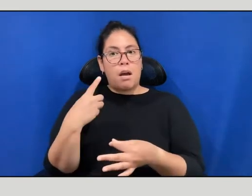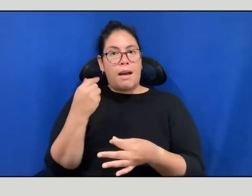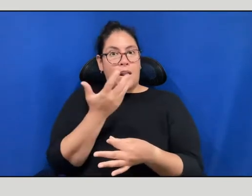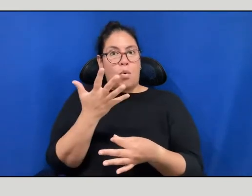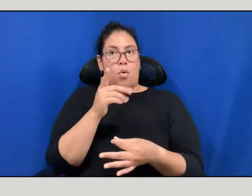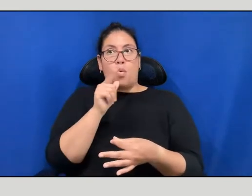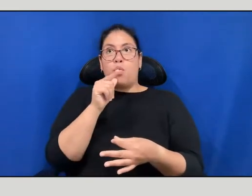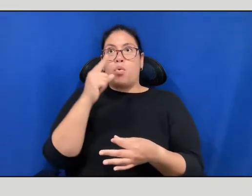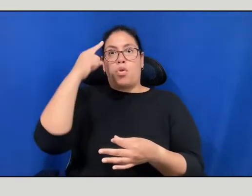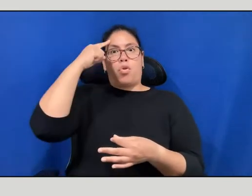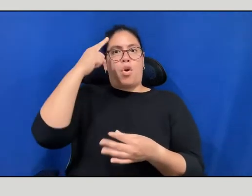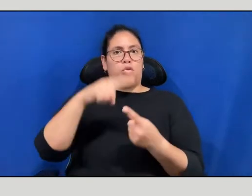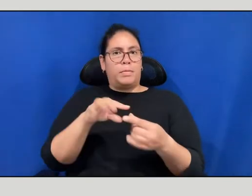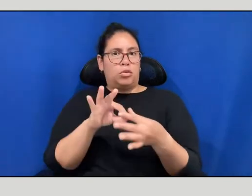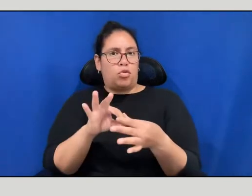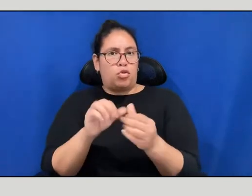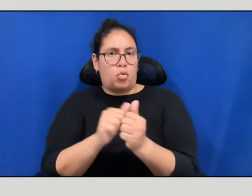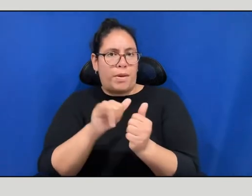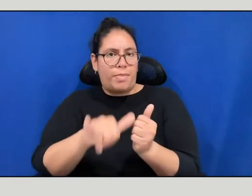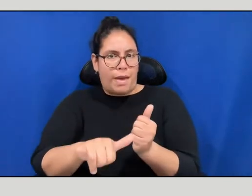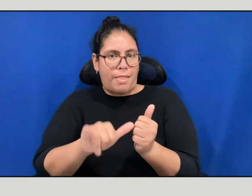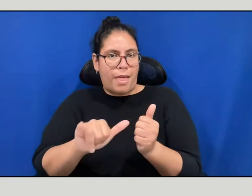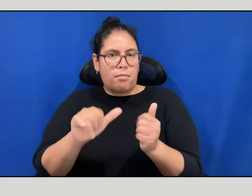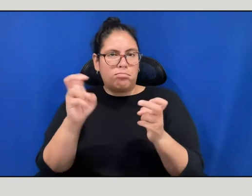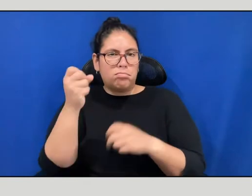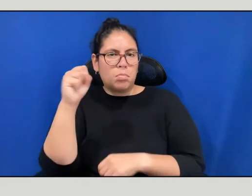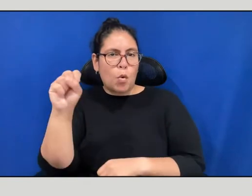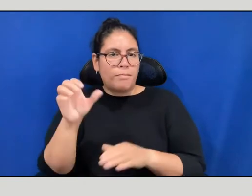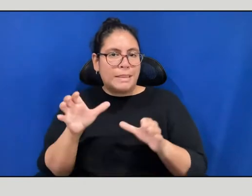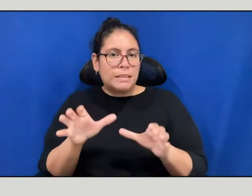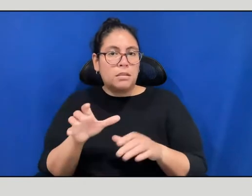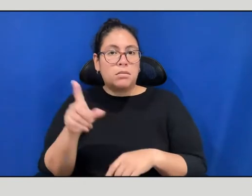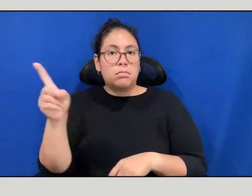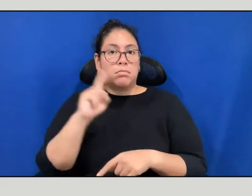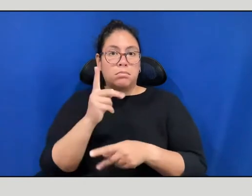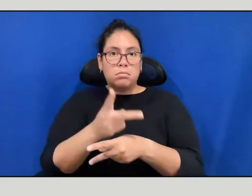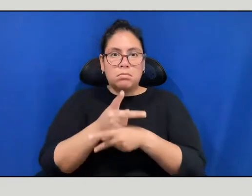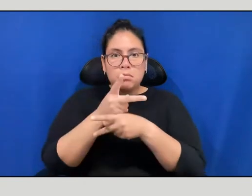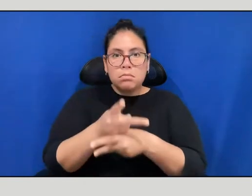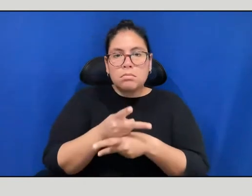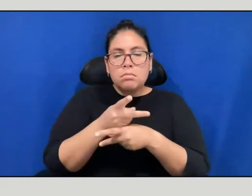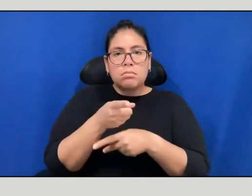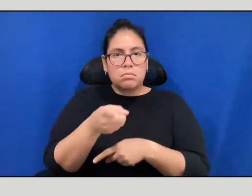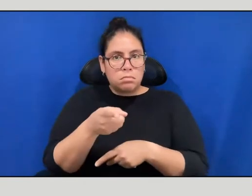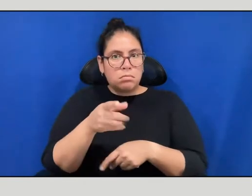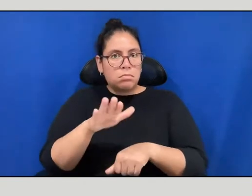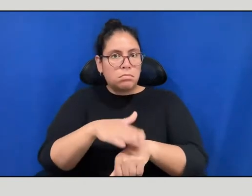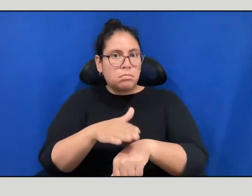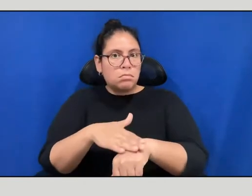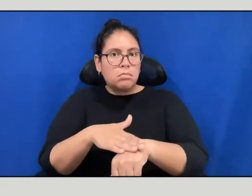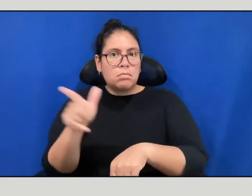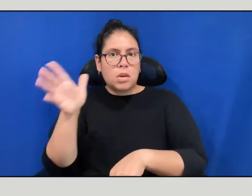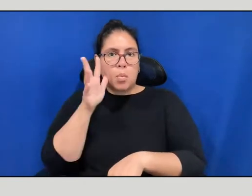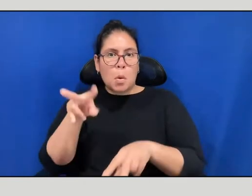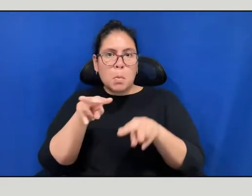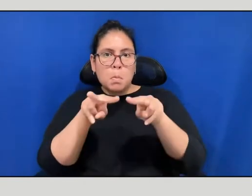So when people say, (speaks in foreign language) it means like, careful, they're gonna surveil you. They'll make a folder about you.